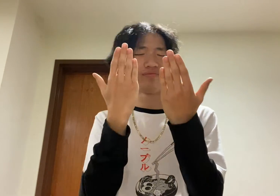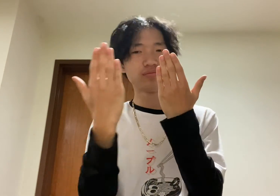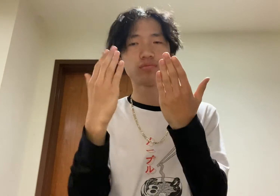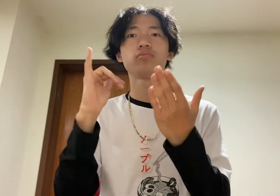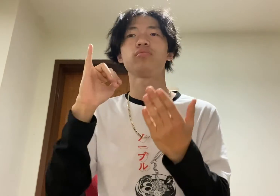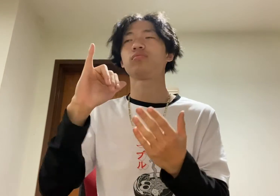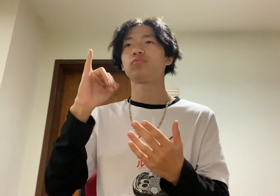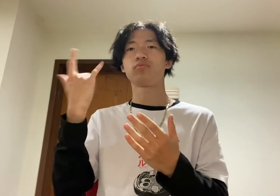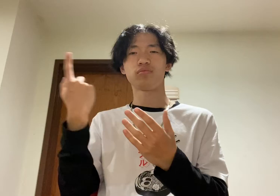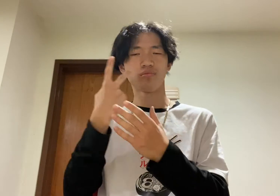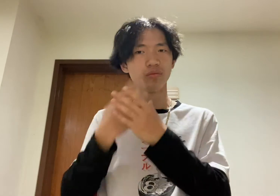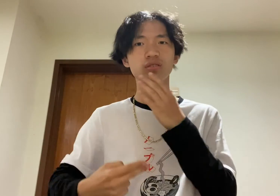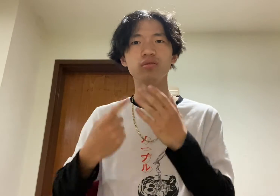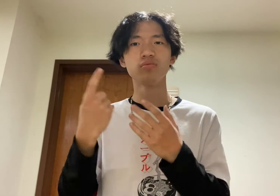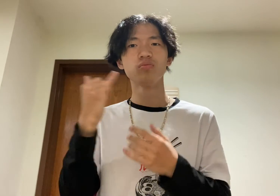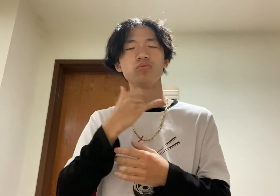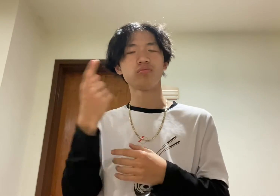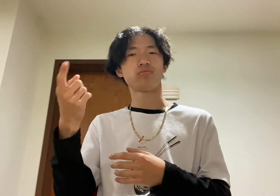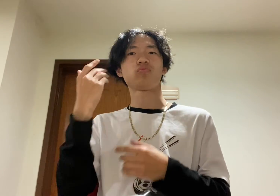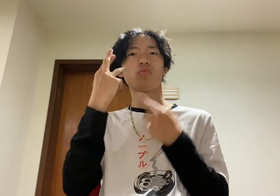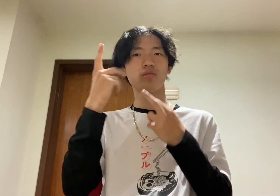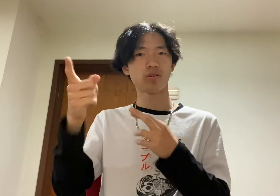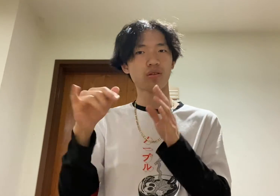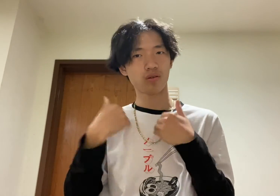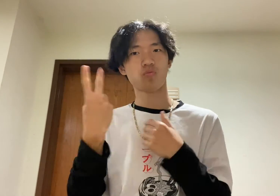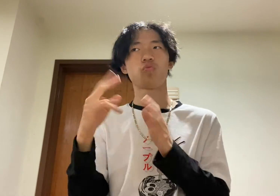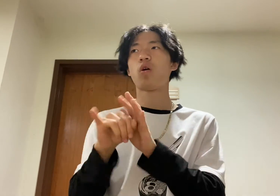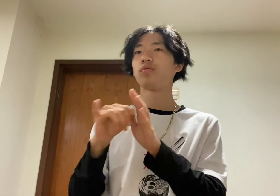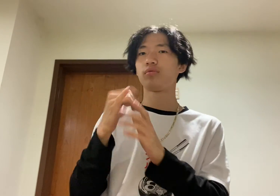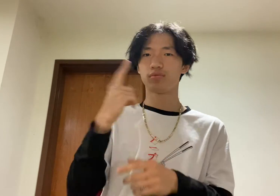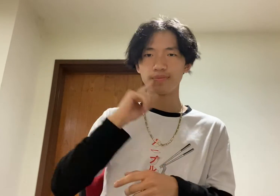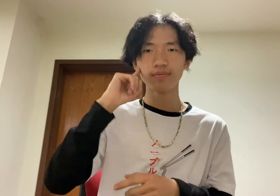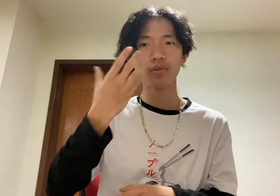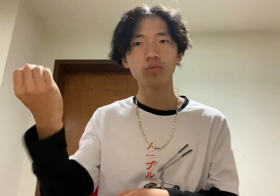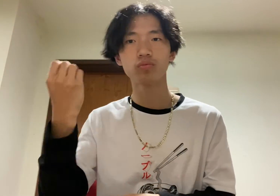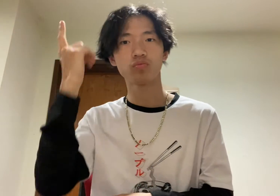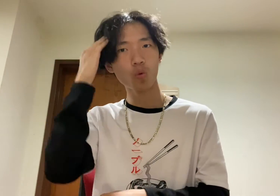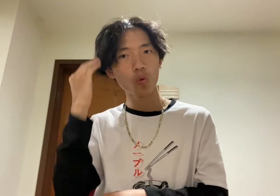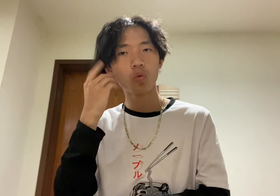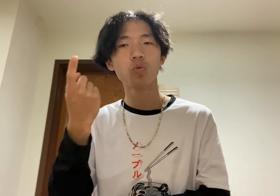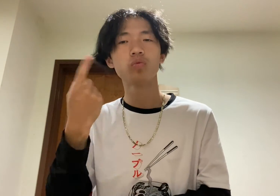realizing she accepted both of them. She has to identities as deaf and Asian,